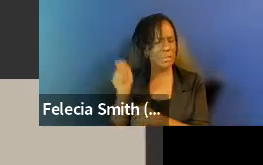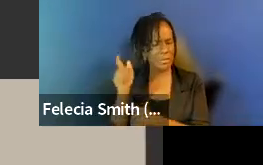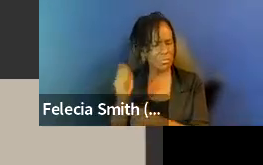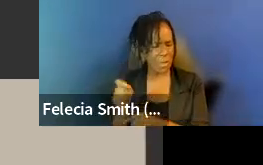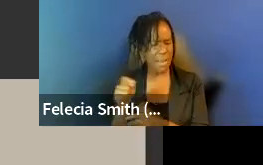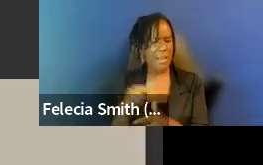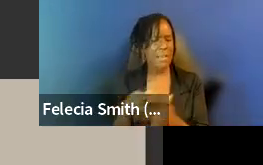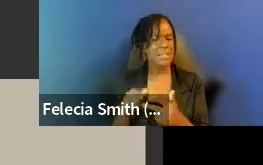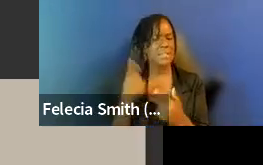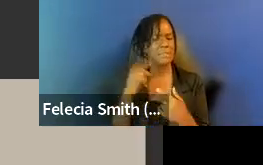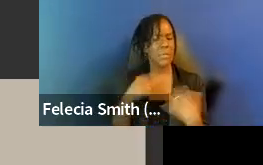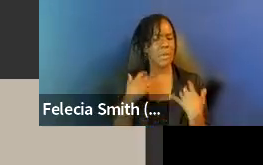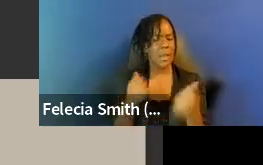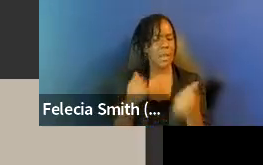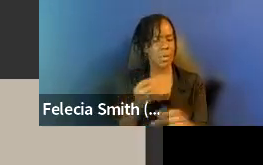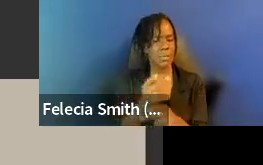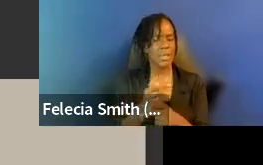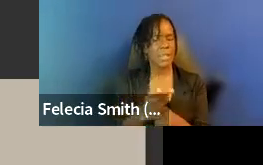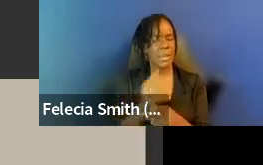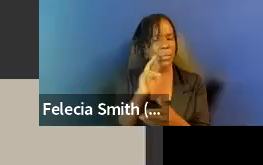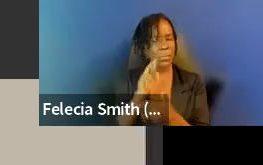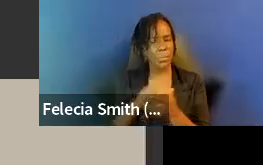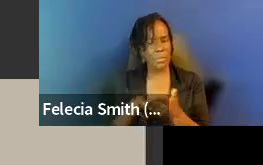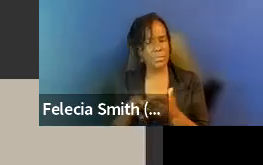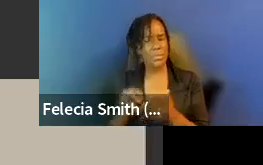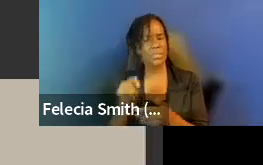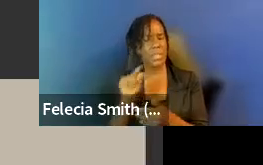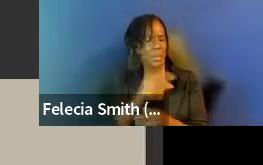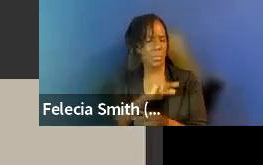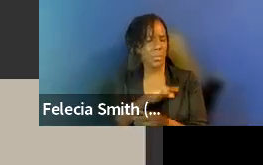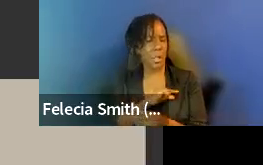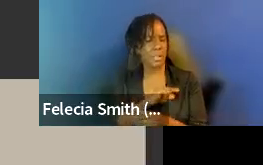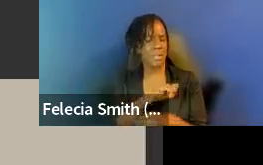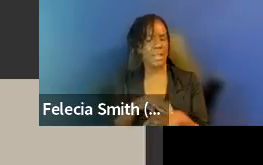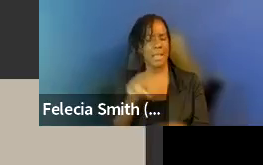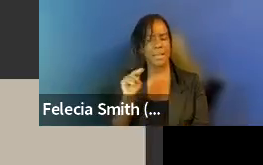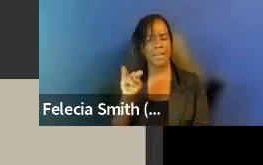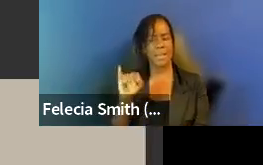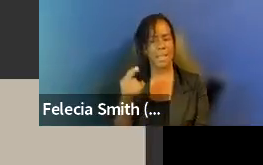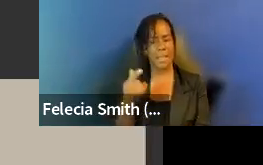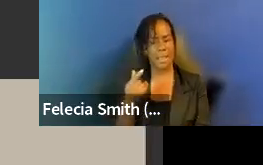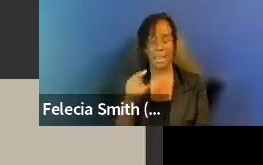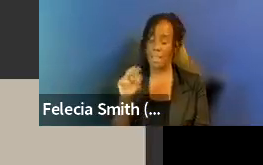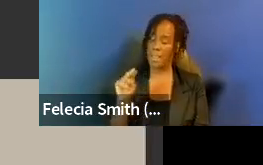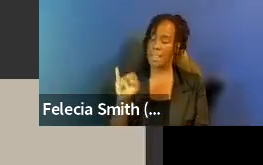partners, in the context of trying to create accessible digital health technology. These